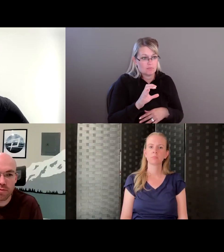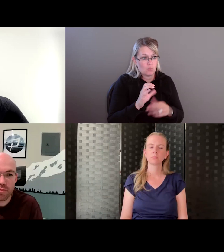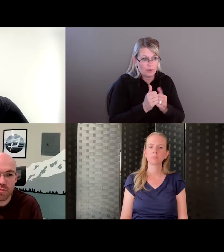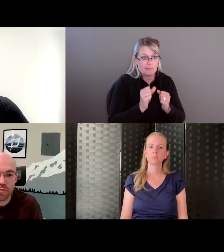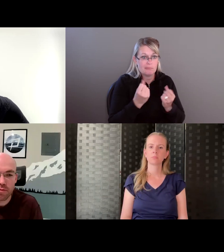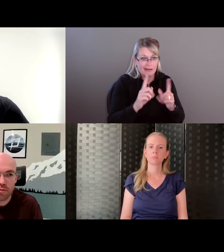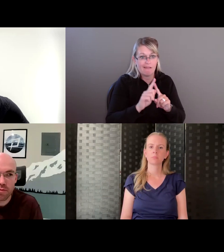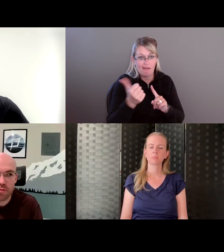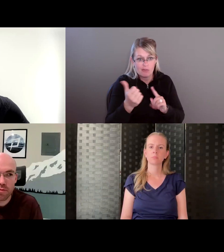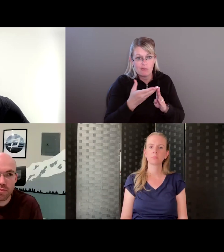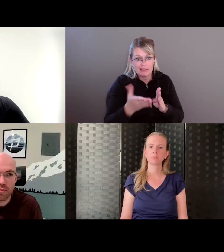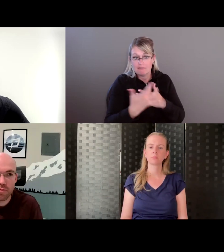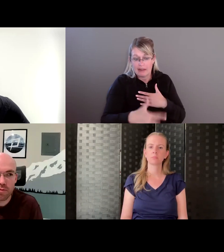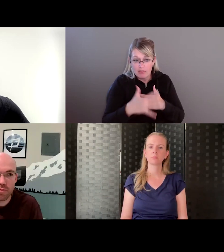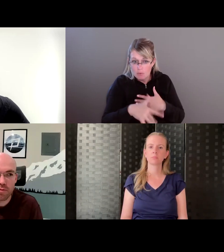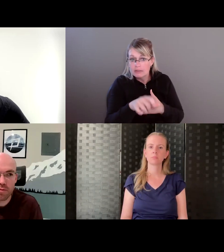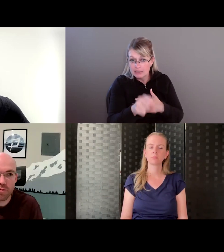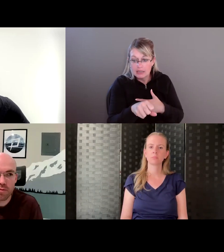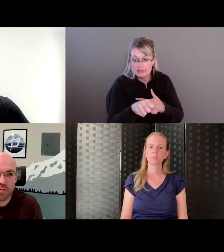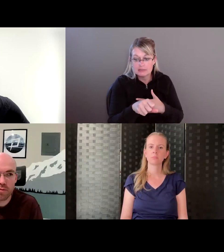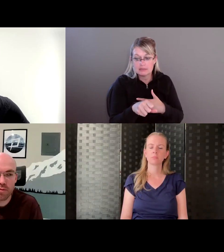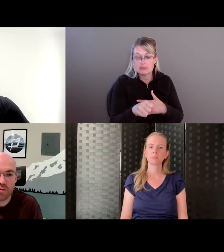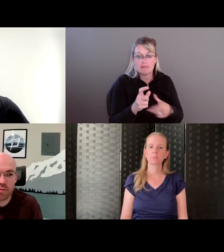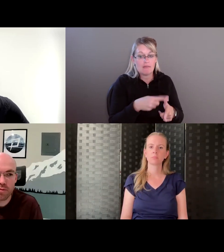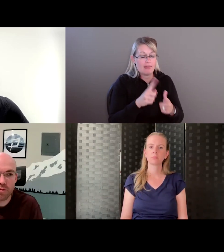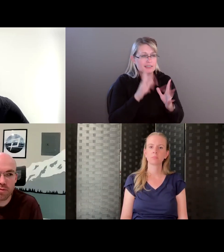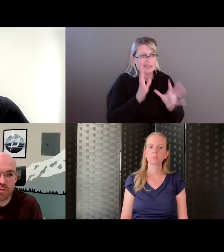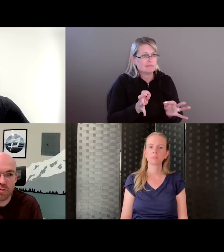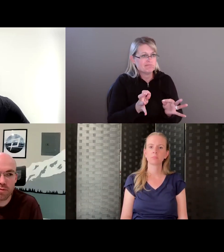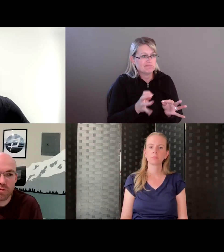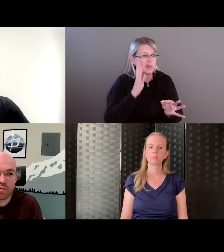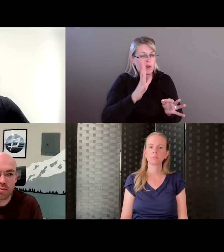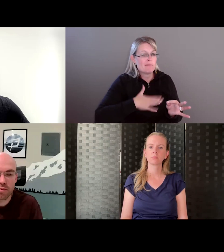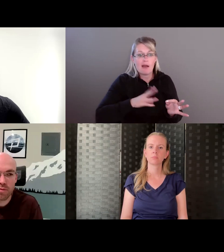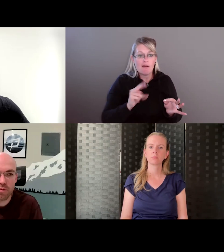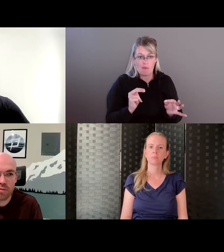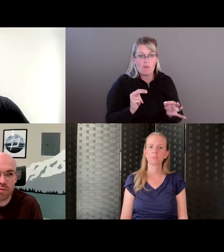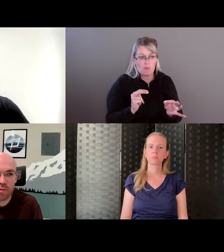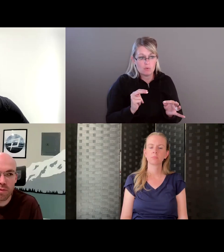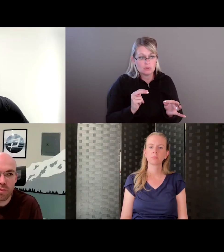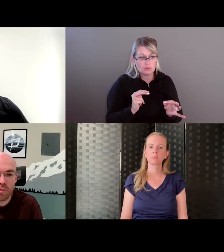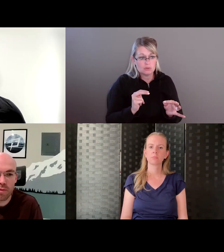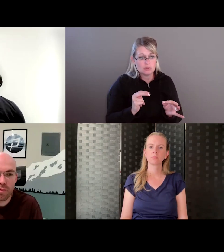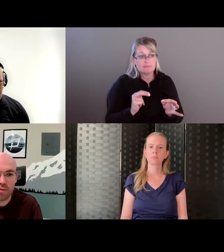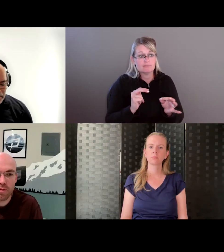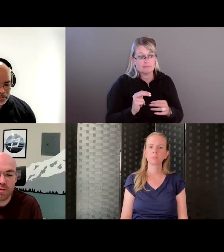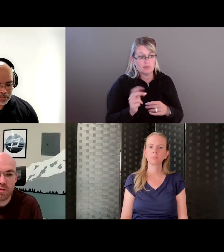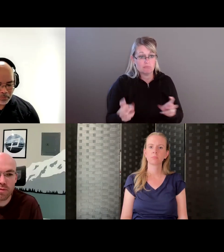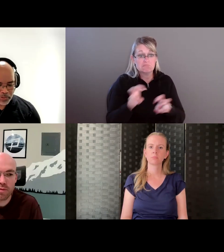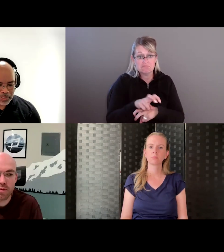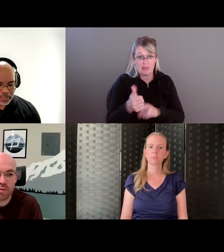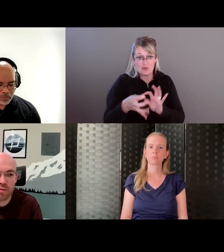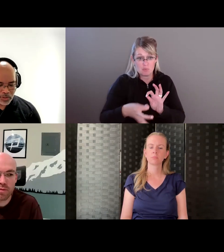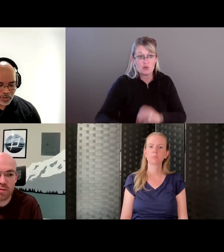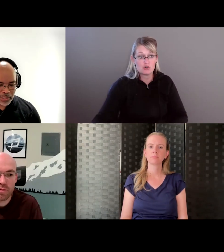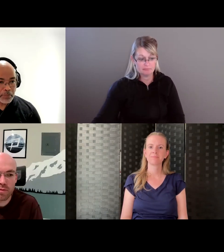things out there and decide to build my own. Story book, I will pull that up quick and